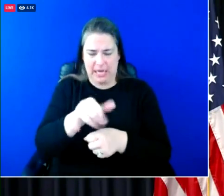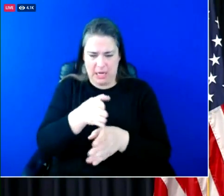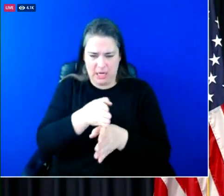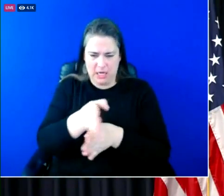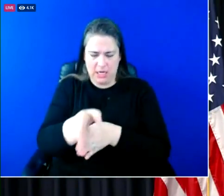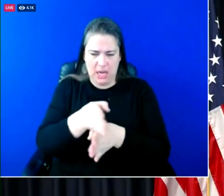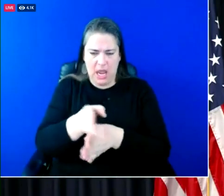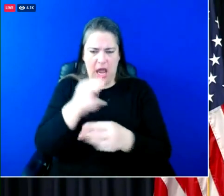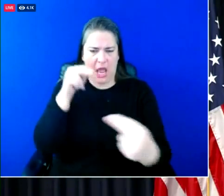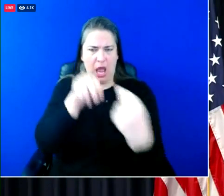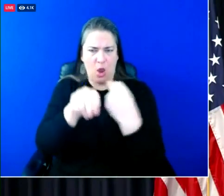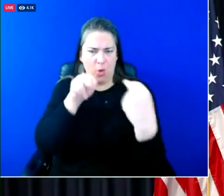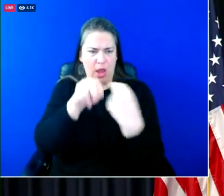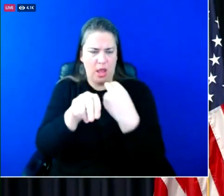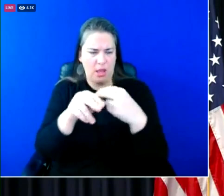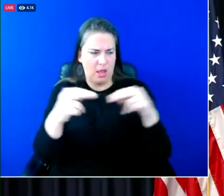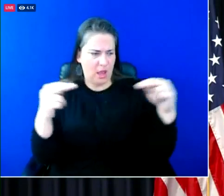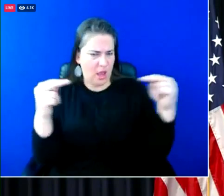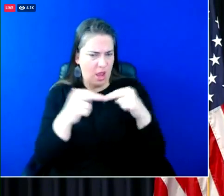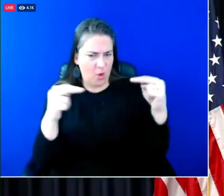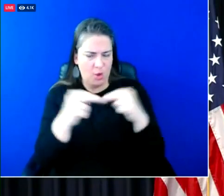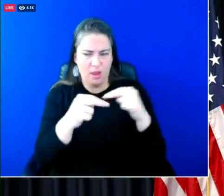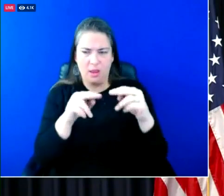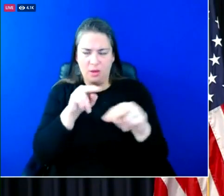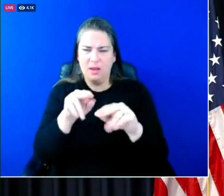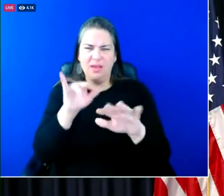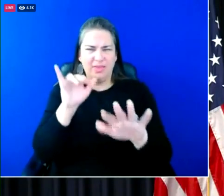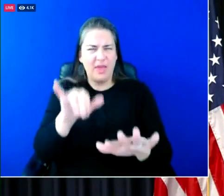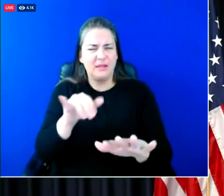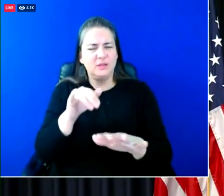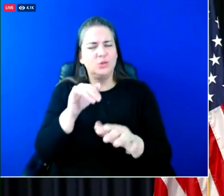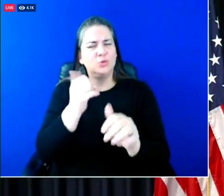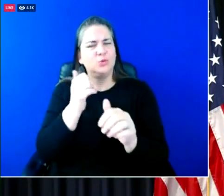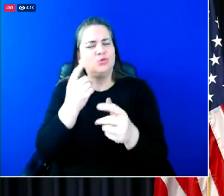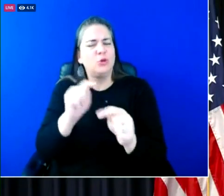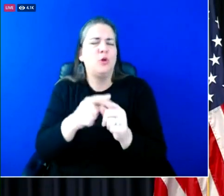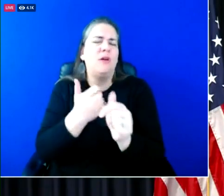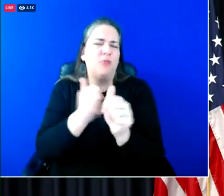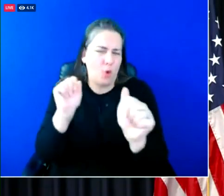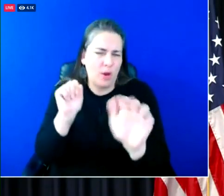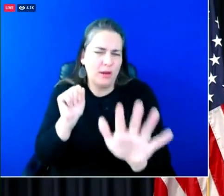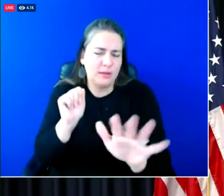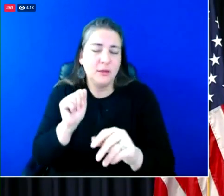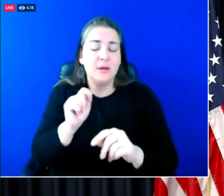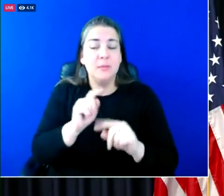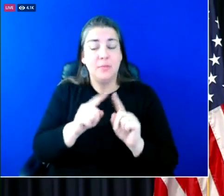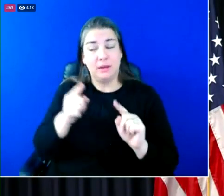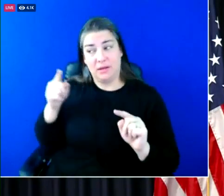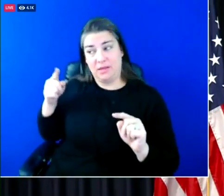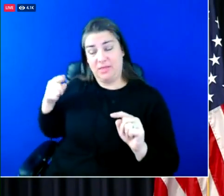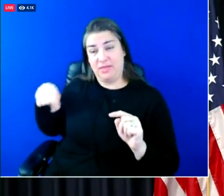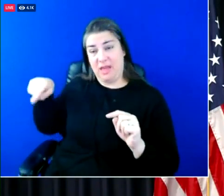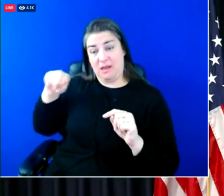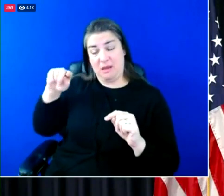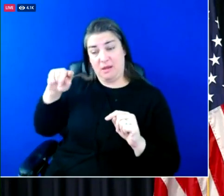Cruz will then concentrate on heavily traveled state routes before turning toe. Lower volume routes